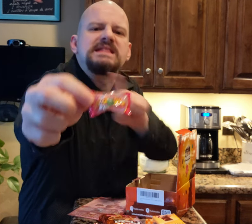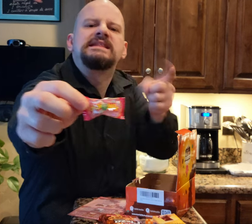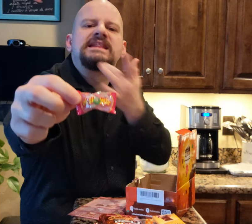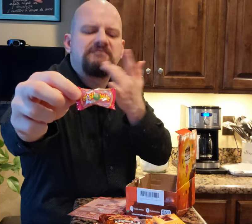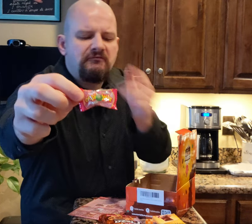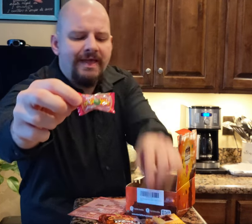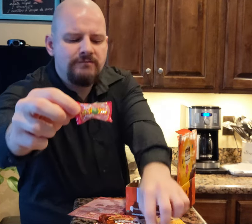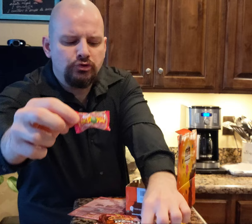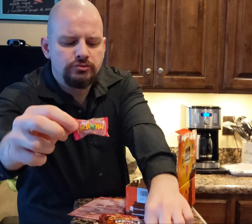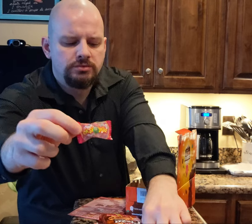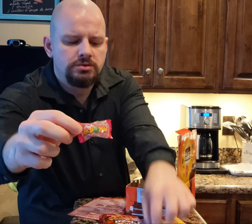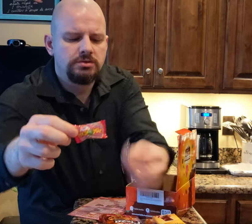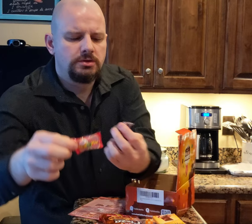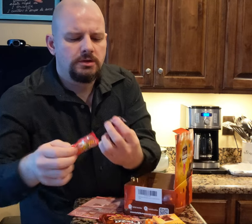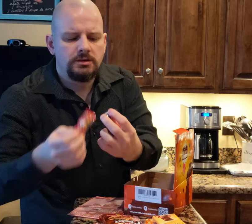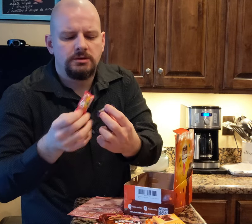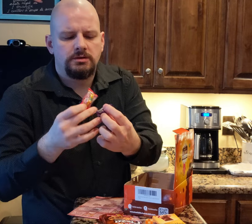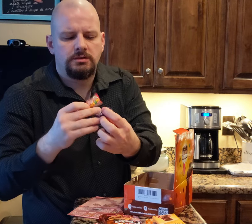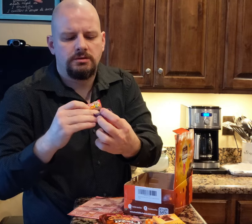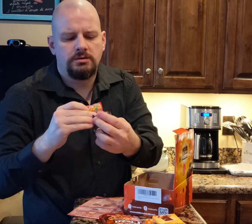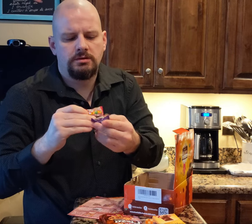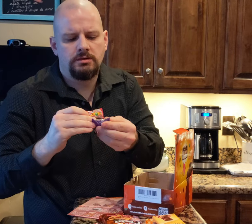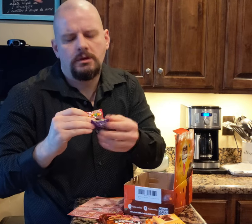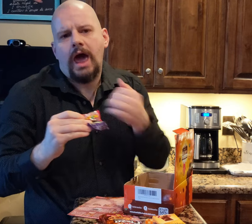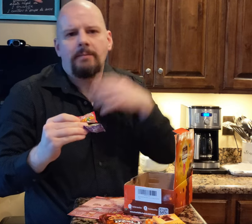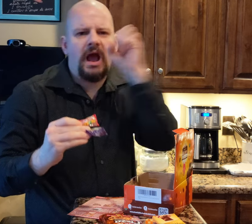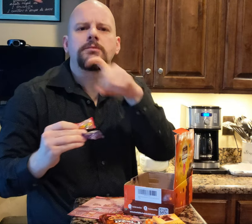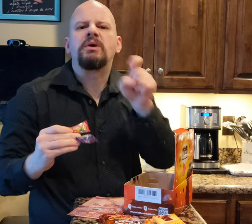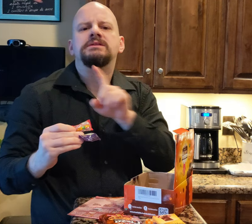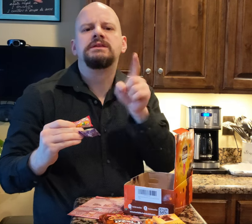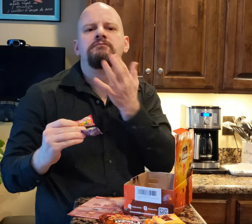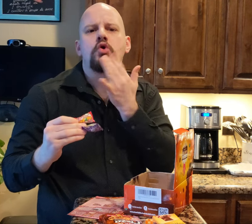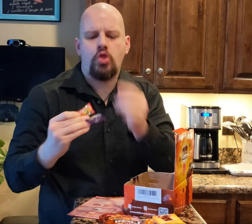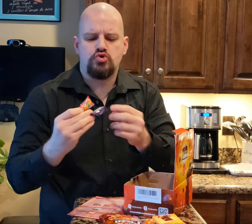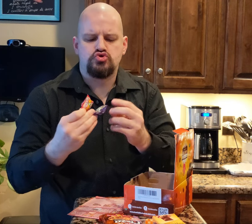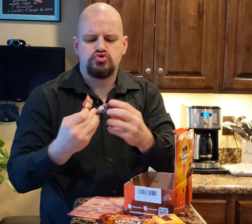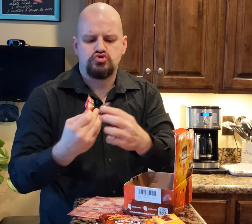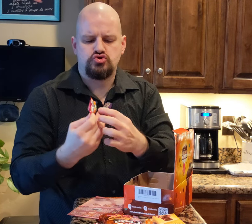The flavour is different. I'm guessing it because of the different colour.